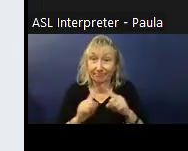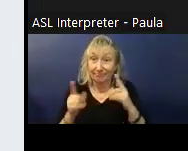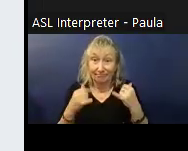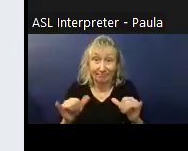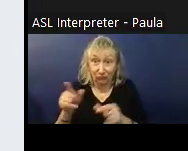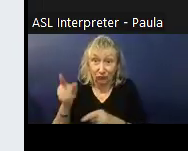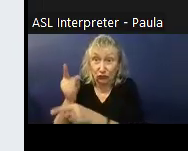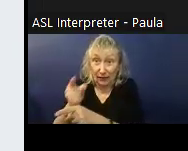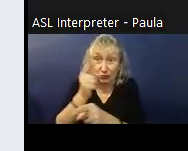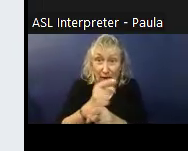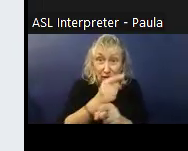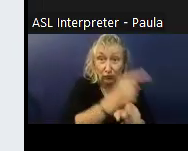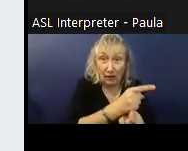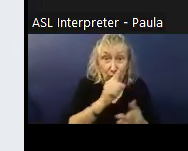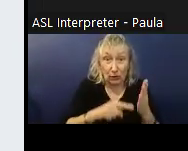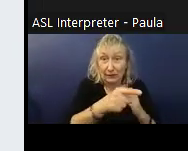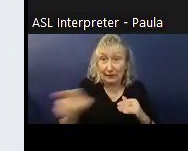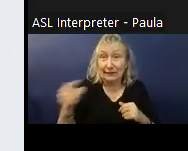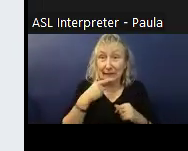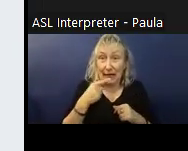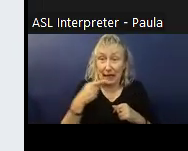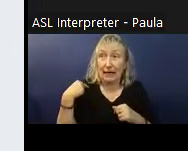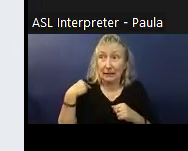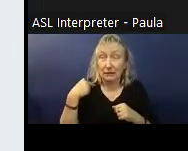to be considered and are on point.